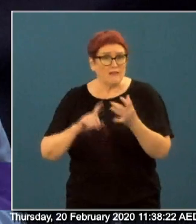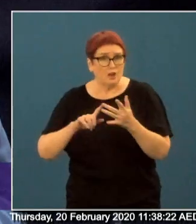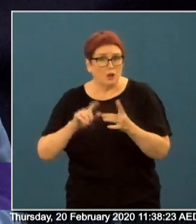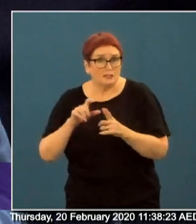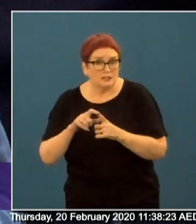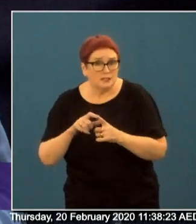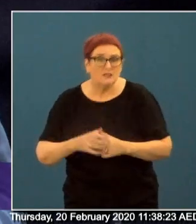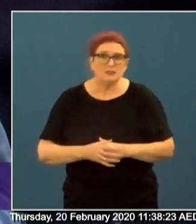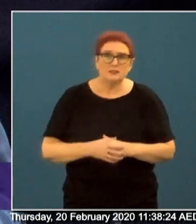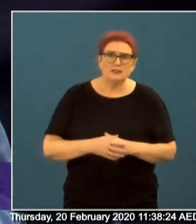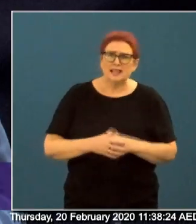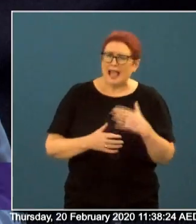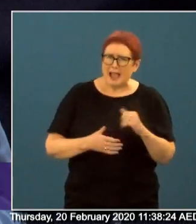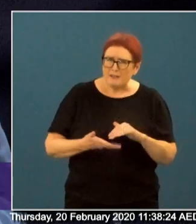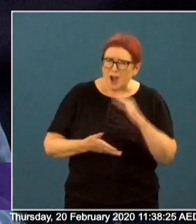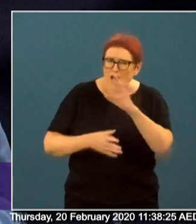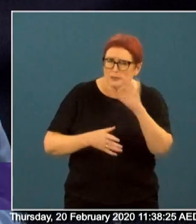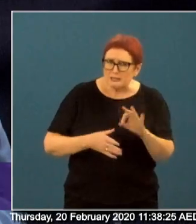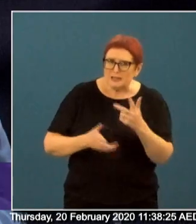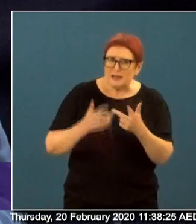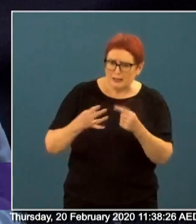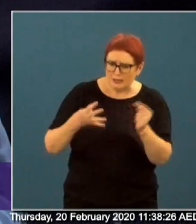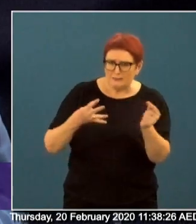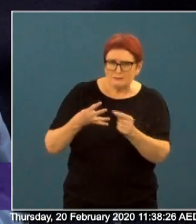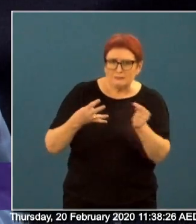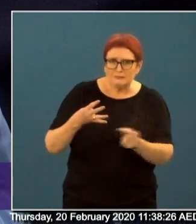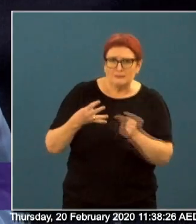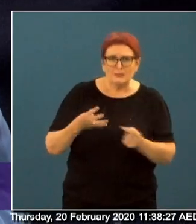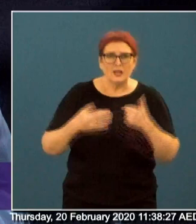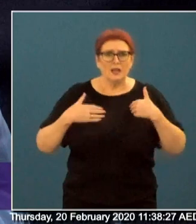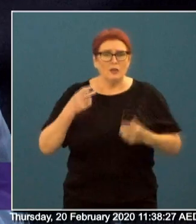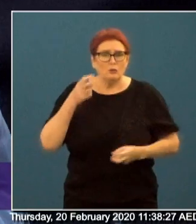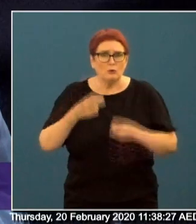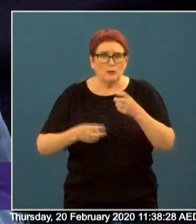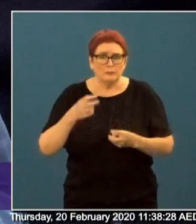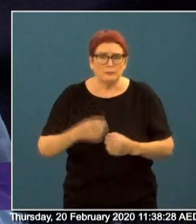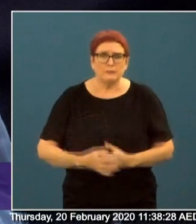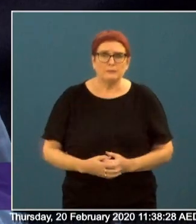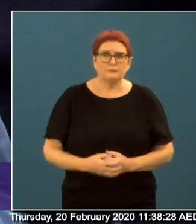of other health disorders, and half of those were previously known